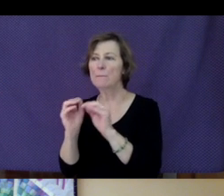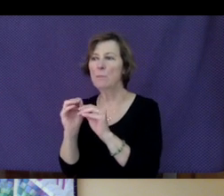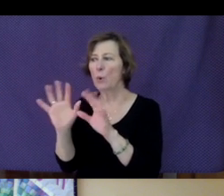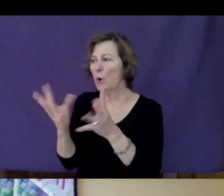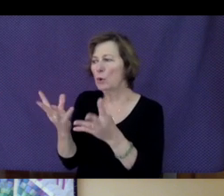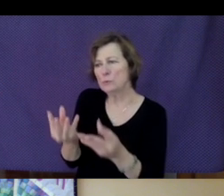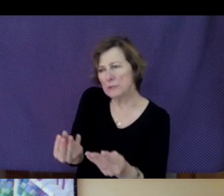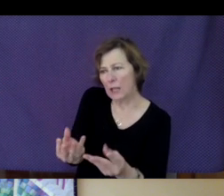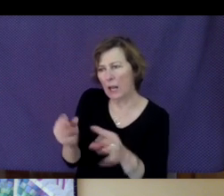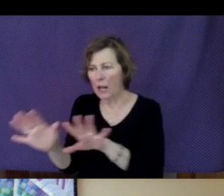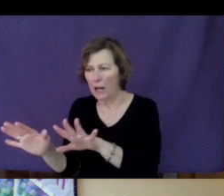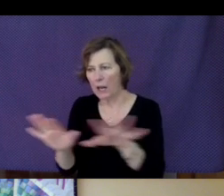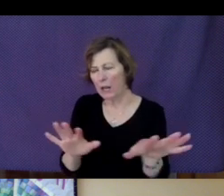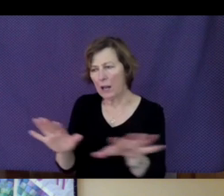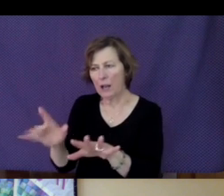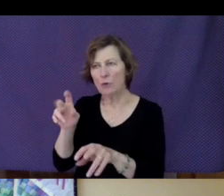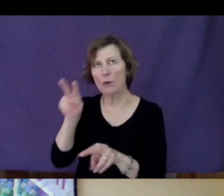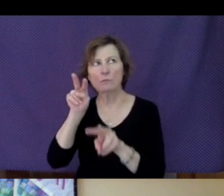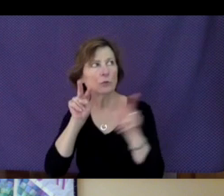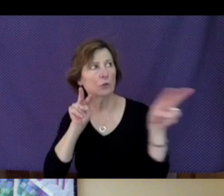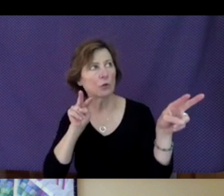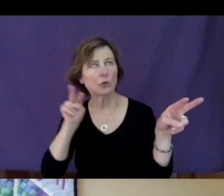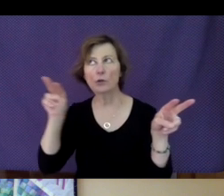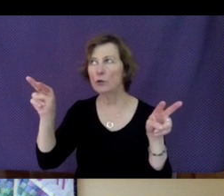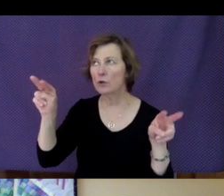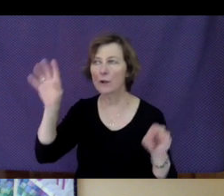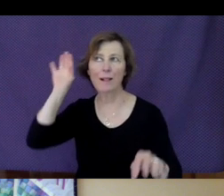You'll have to look and listen carefully in order to find it